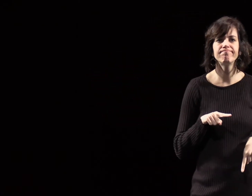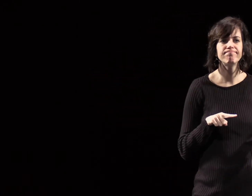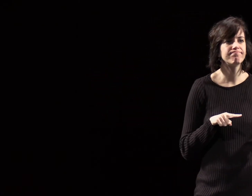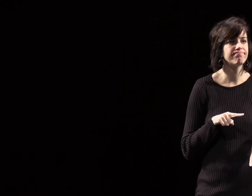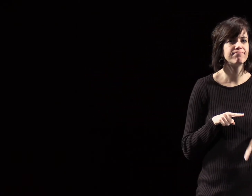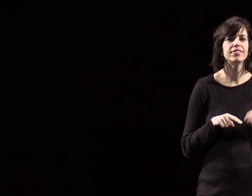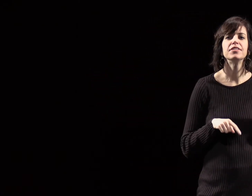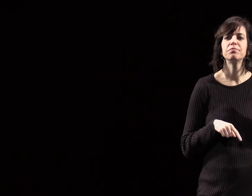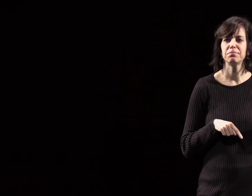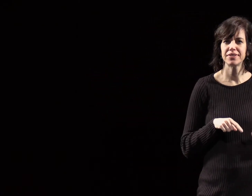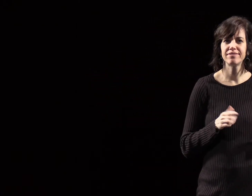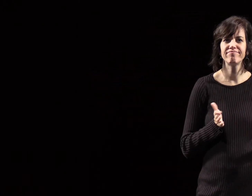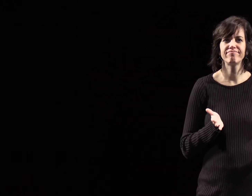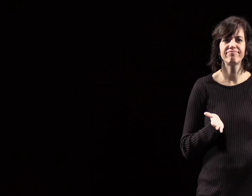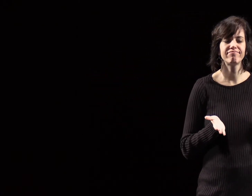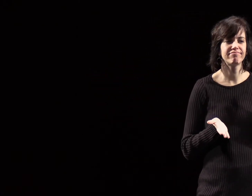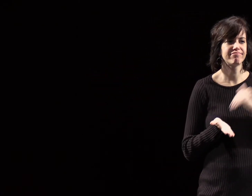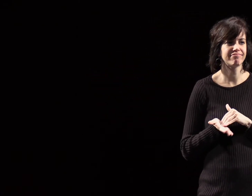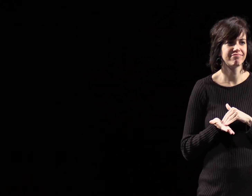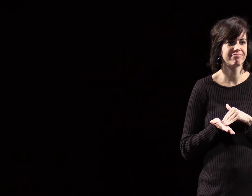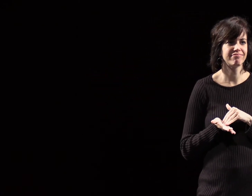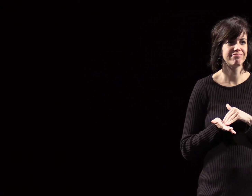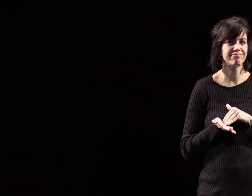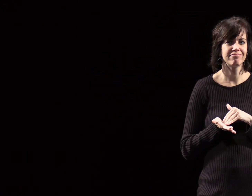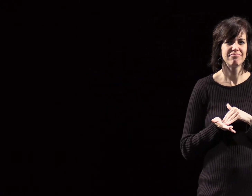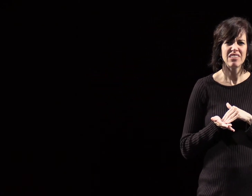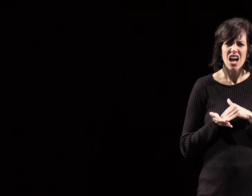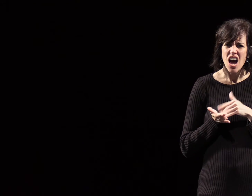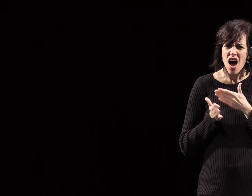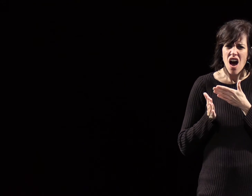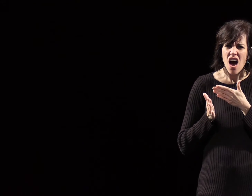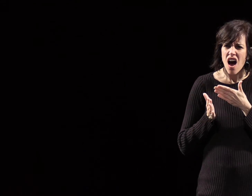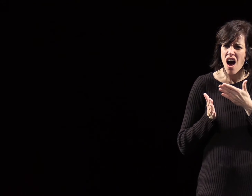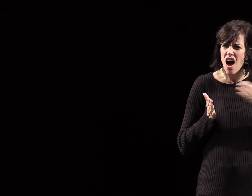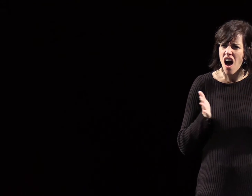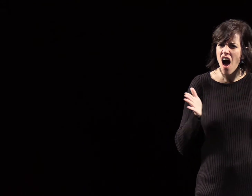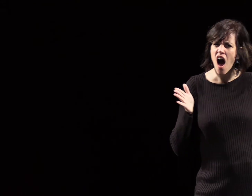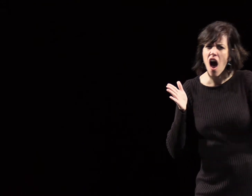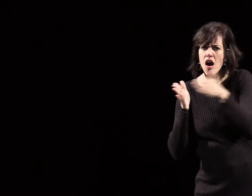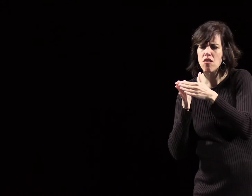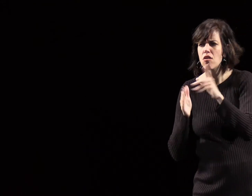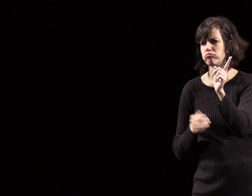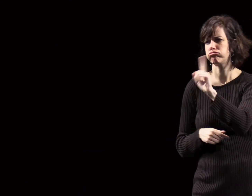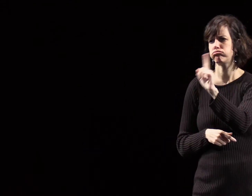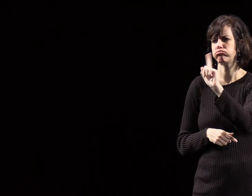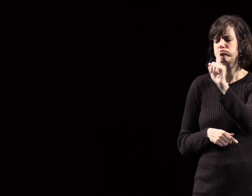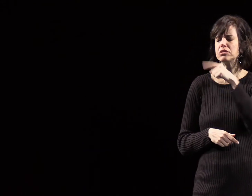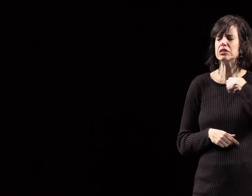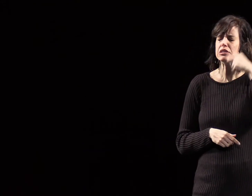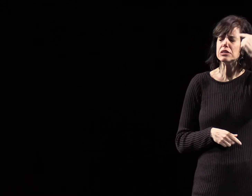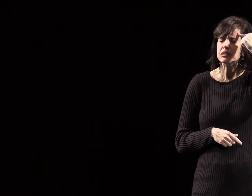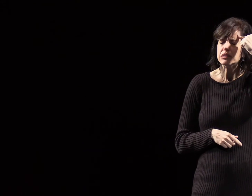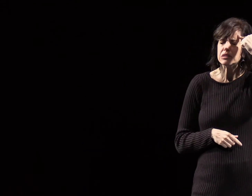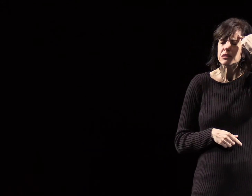Well, when you're working in a video format, you can't do that. You need to re-record that segment.